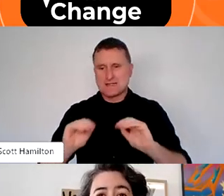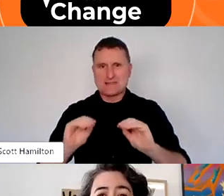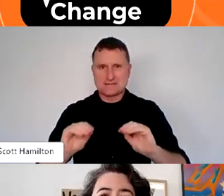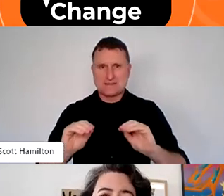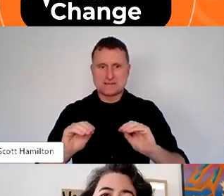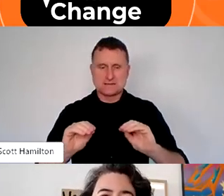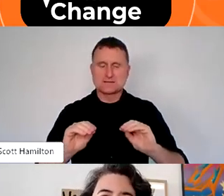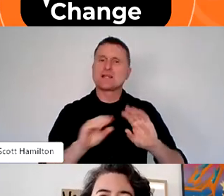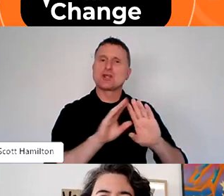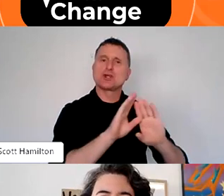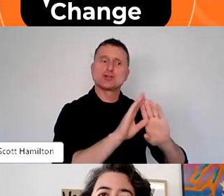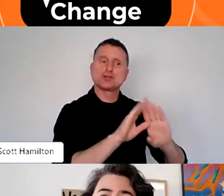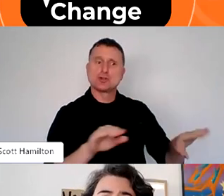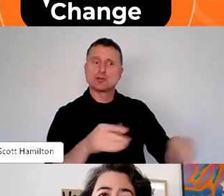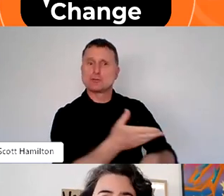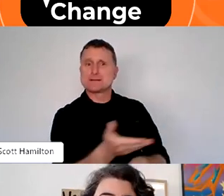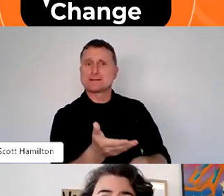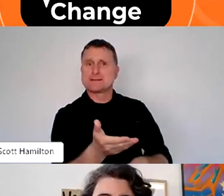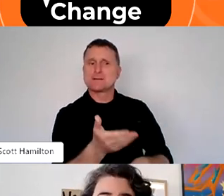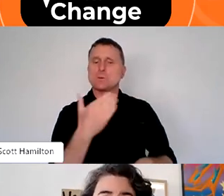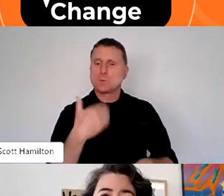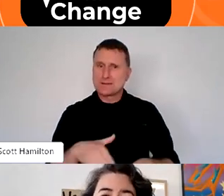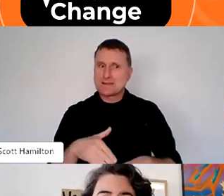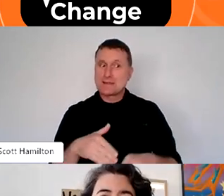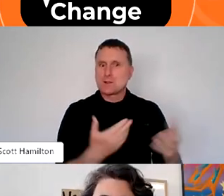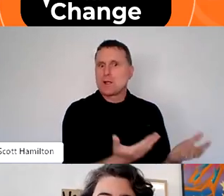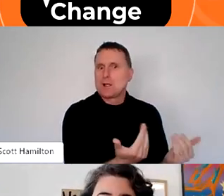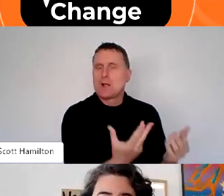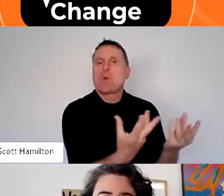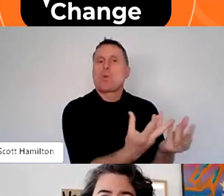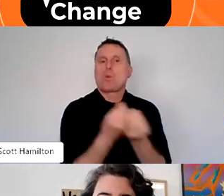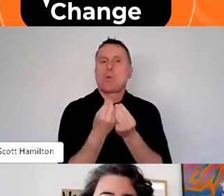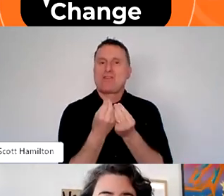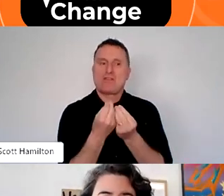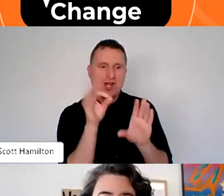that needs to be designed for and with them with their views absolutely